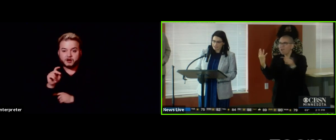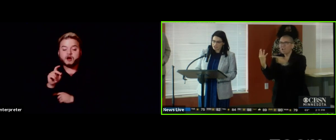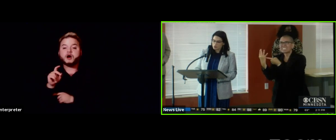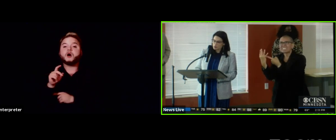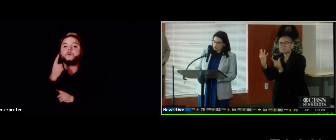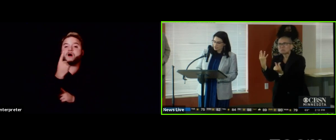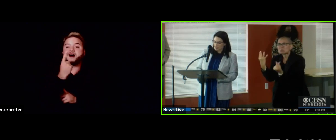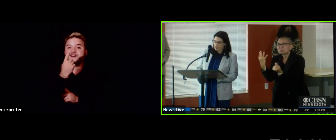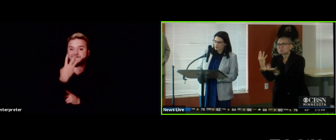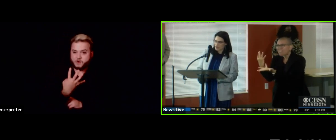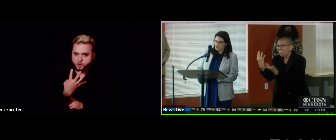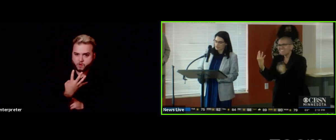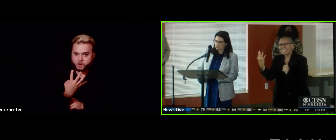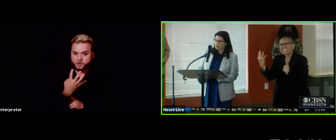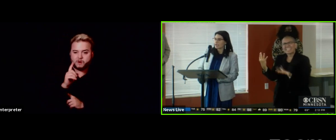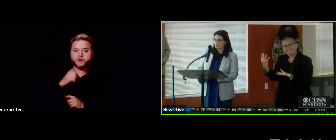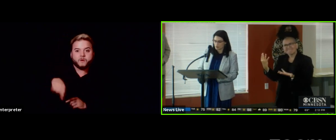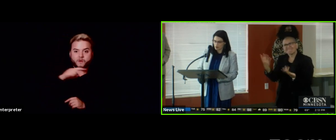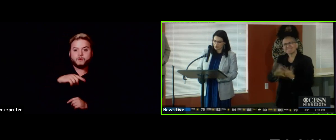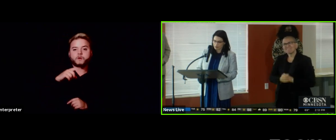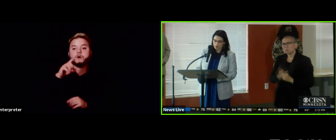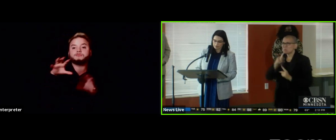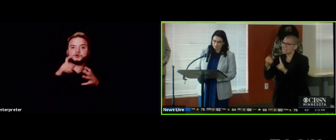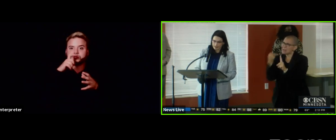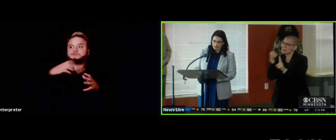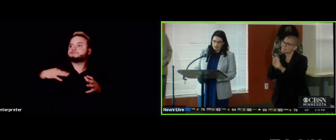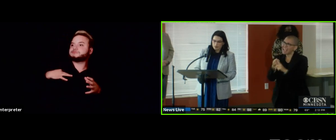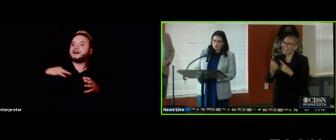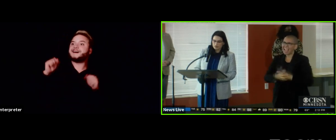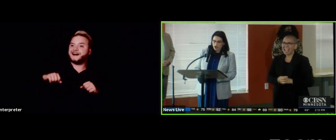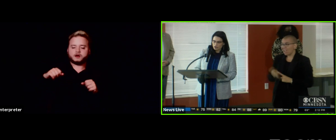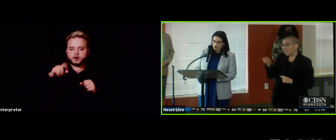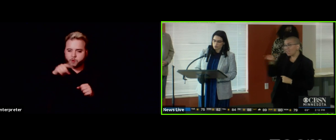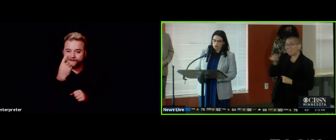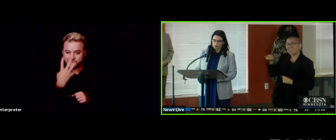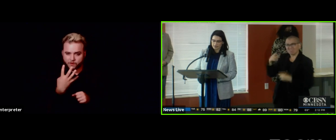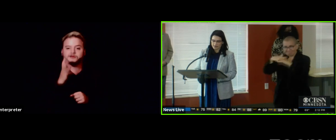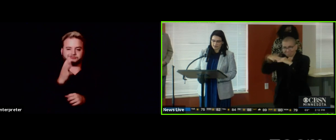disproportionately impacts black and brown people. People of color are more likely to